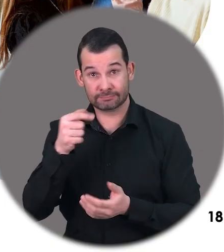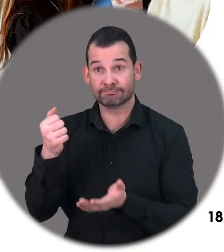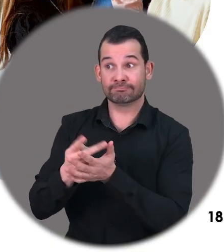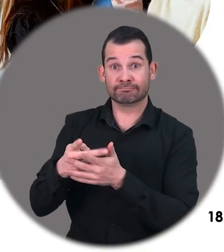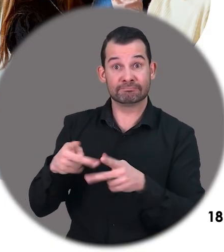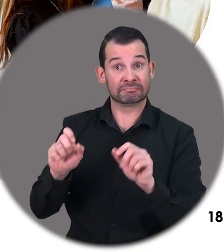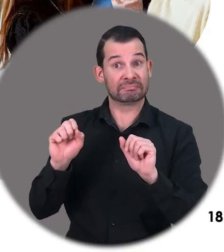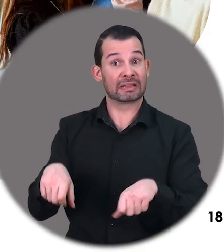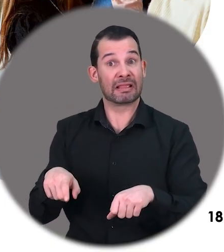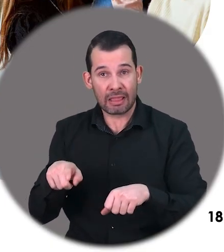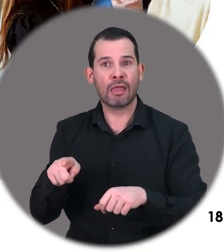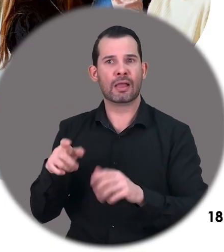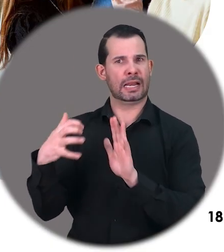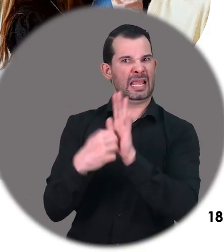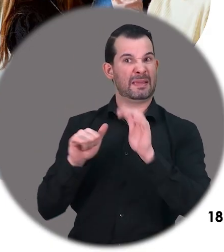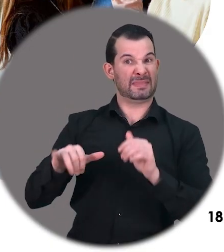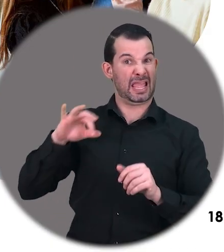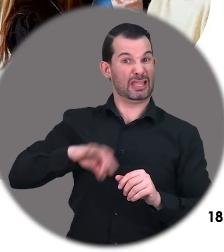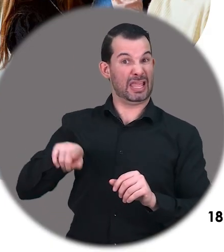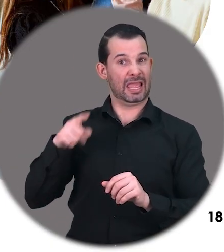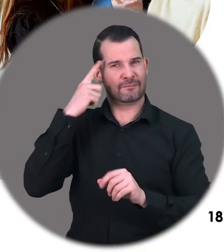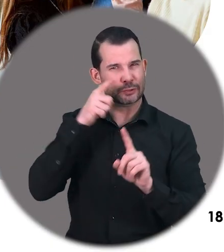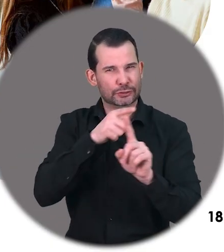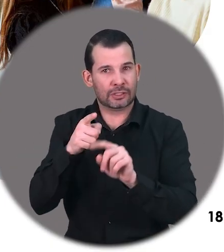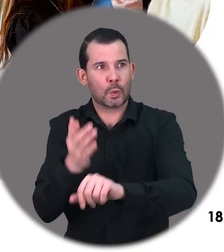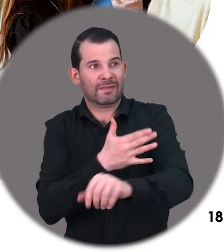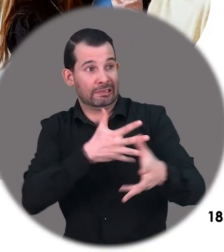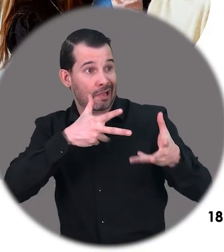If you are eligible, claim this credit for certain renovation